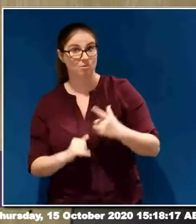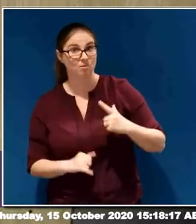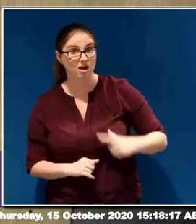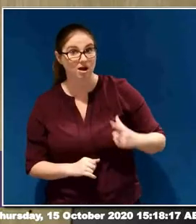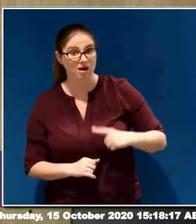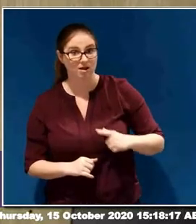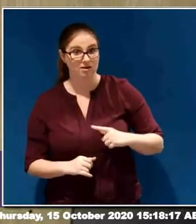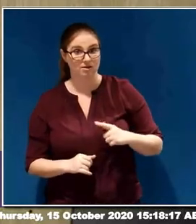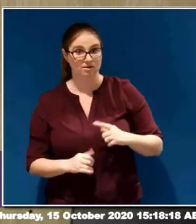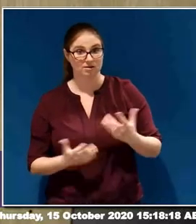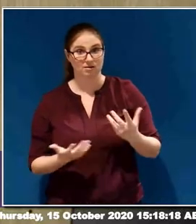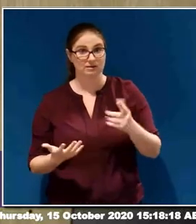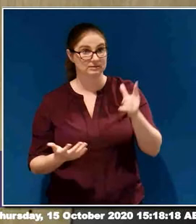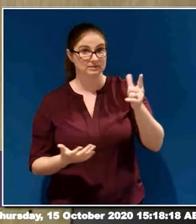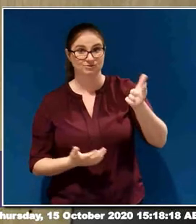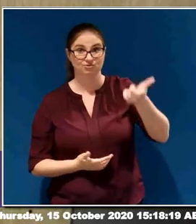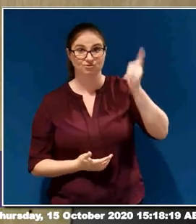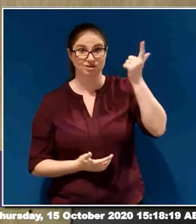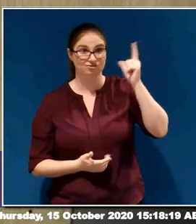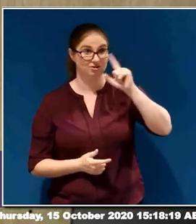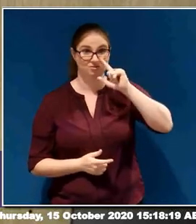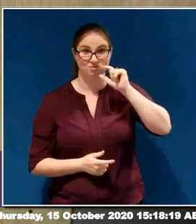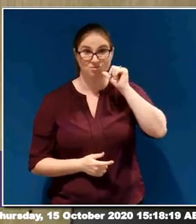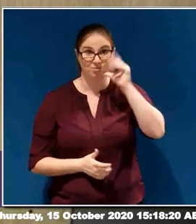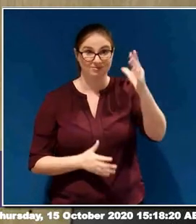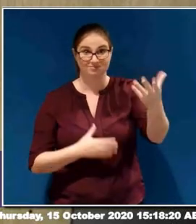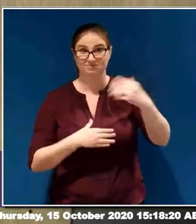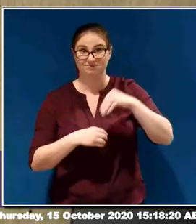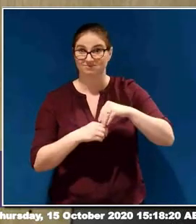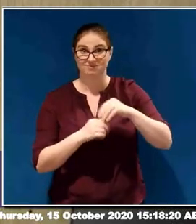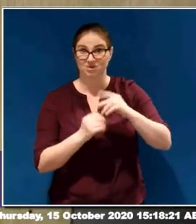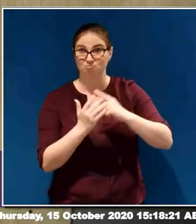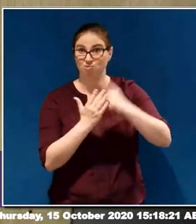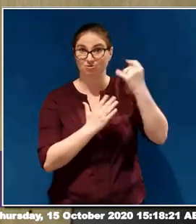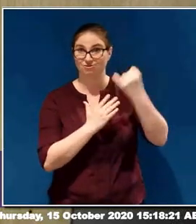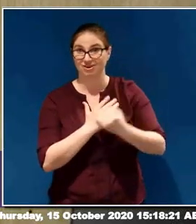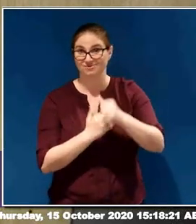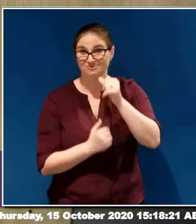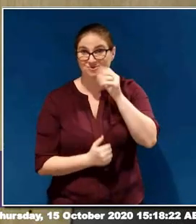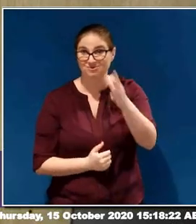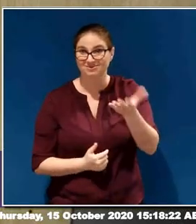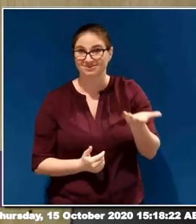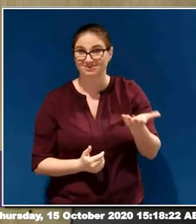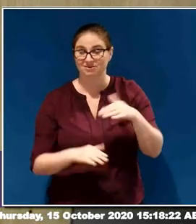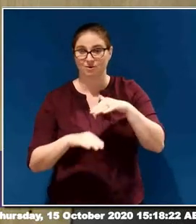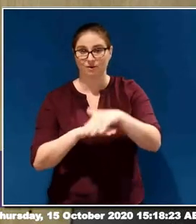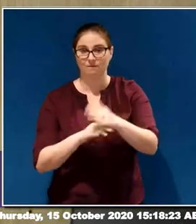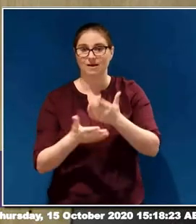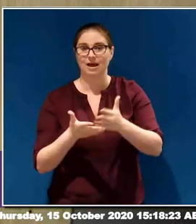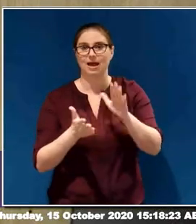project around de-escalation of conflict, what we discovered was the students